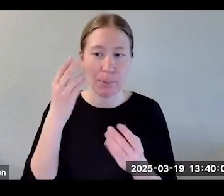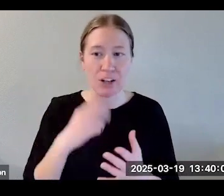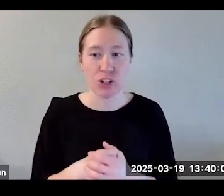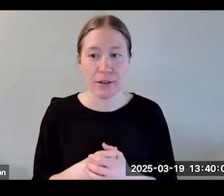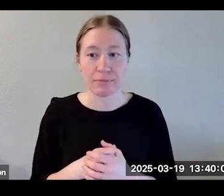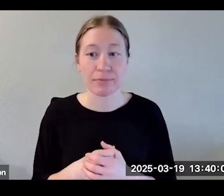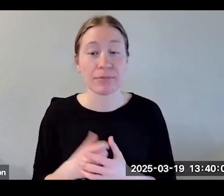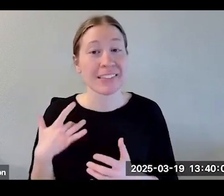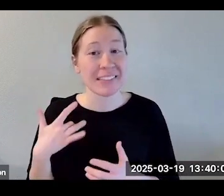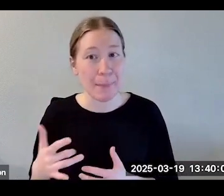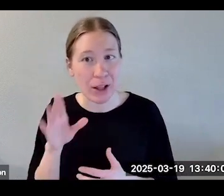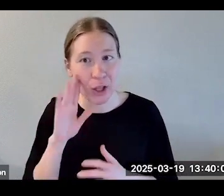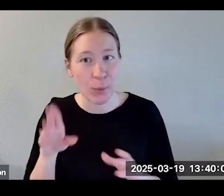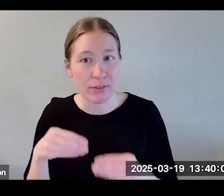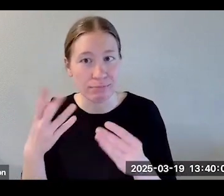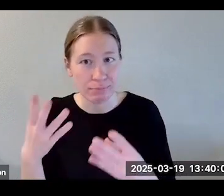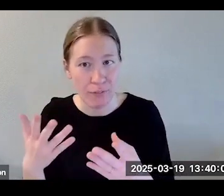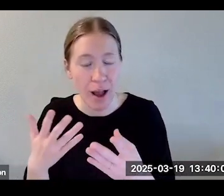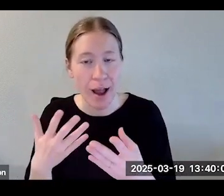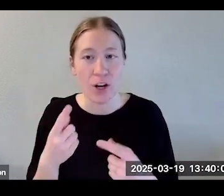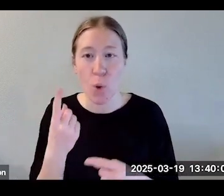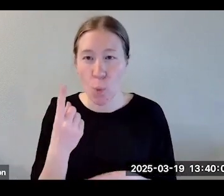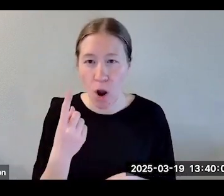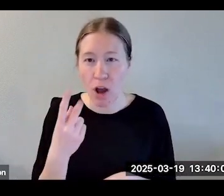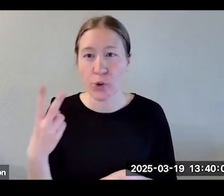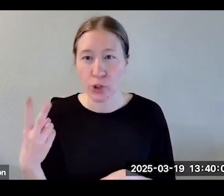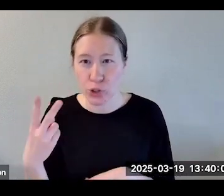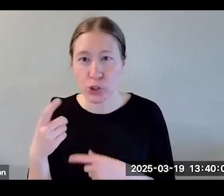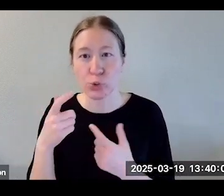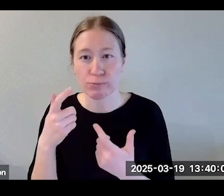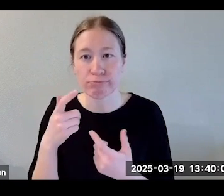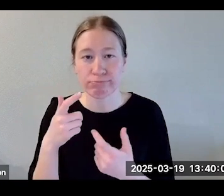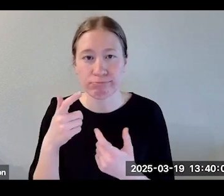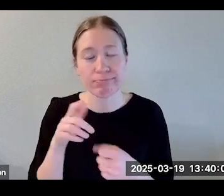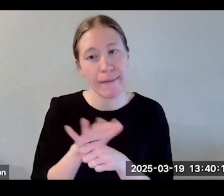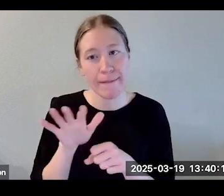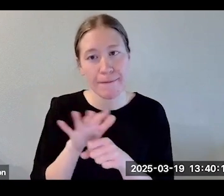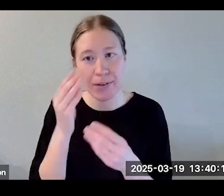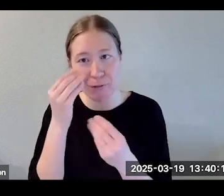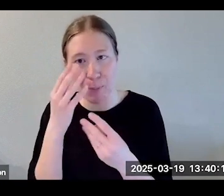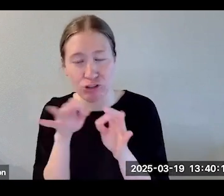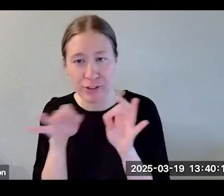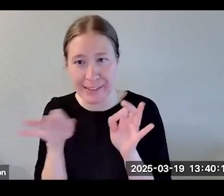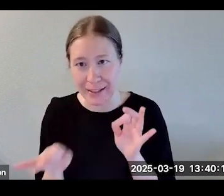to two detailed sentences as a recommended length. When you're writing alt text,